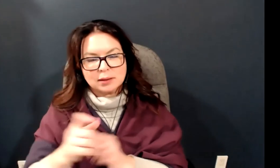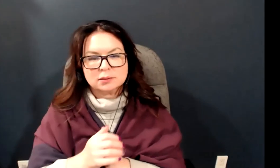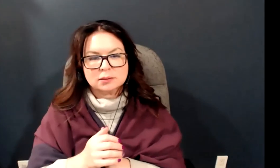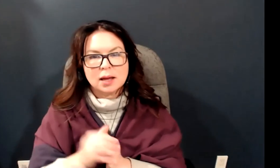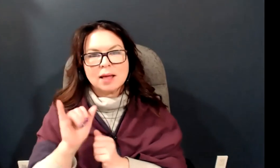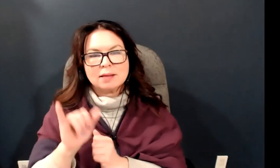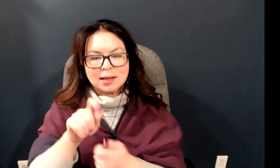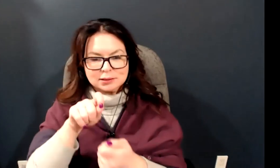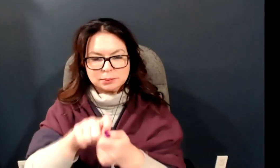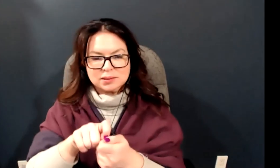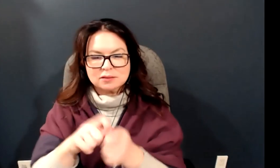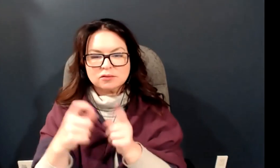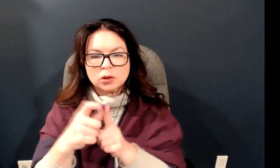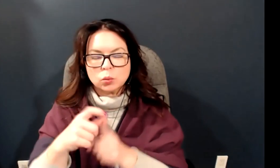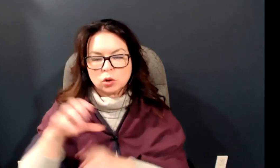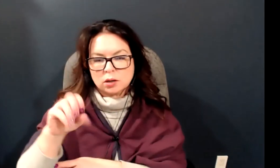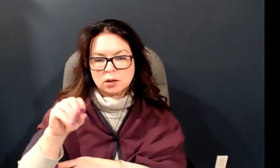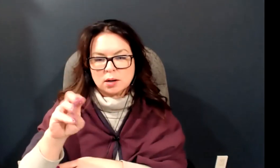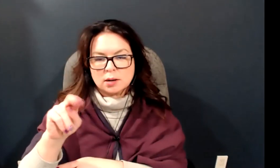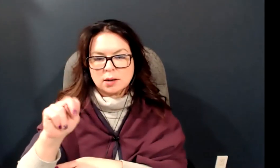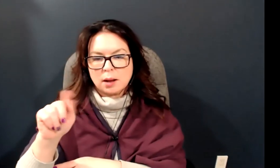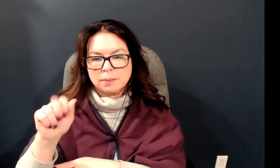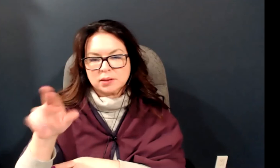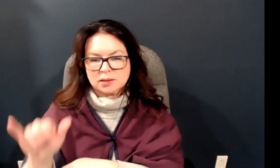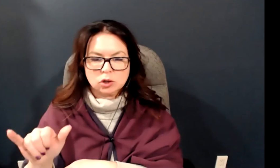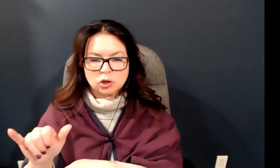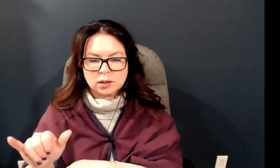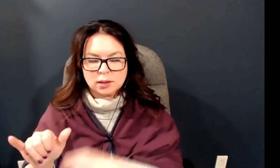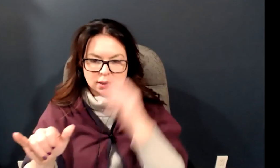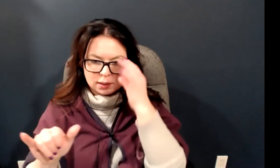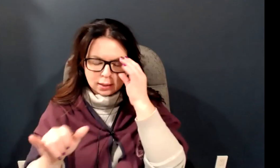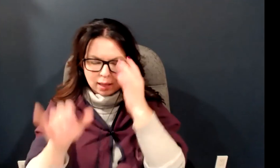act to get those things down for the record and repair that, repair it in the historical